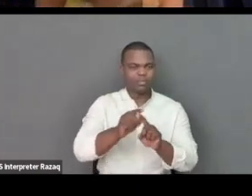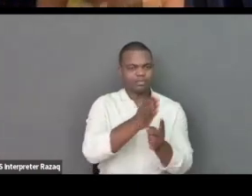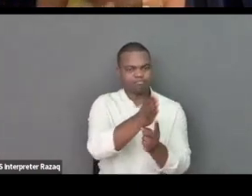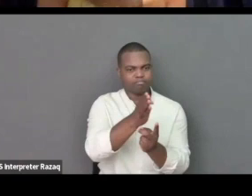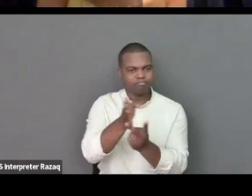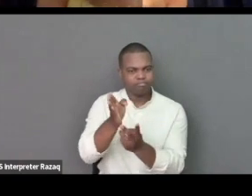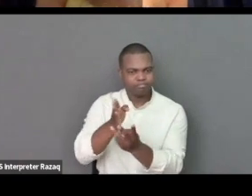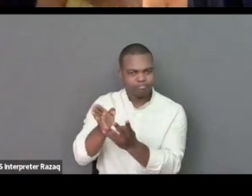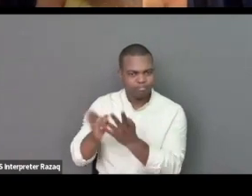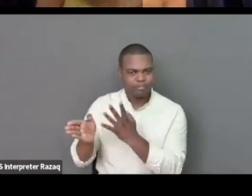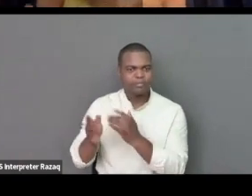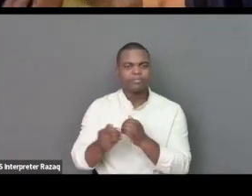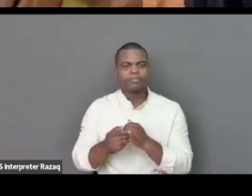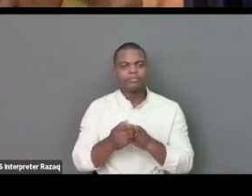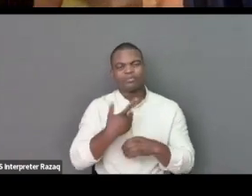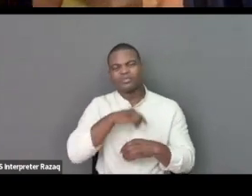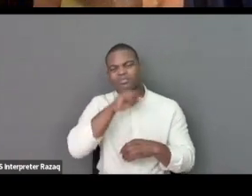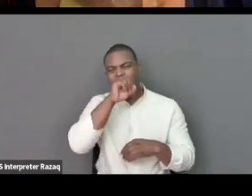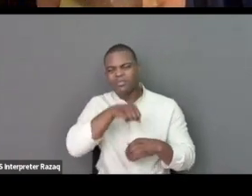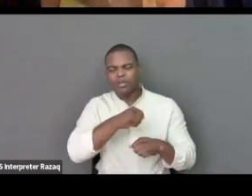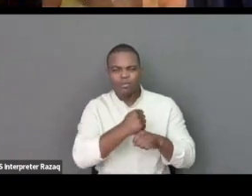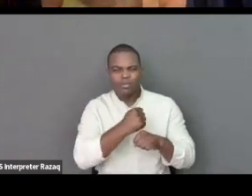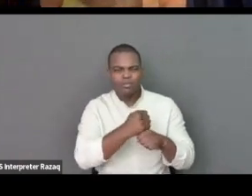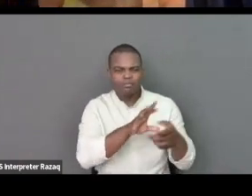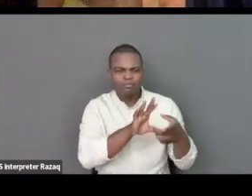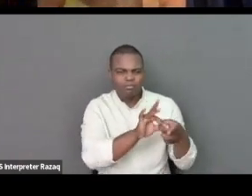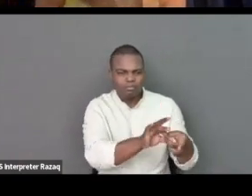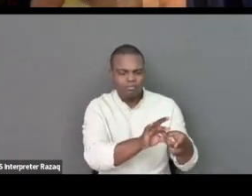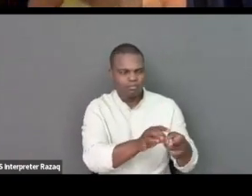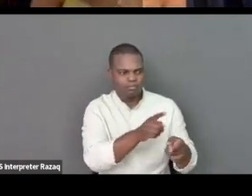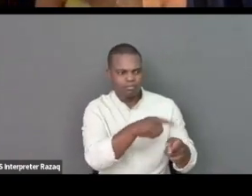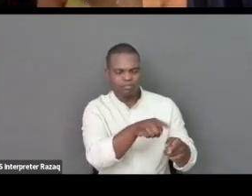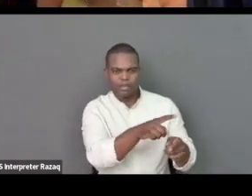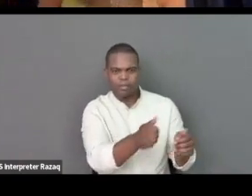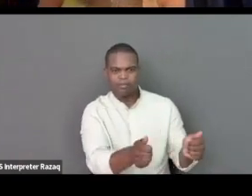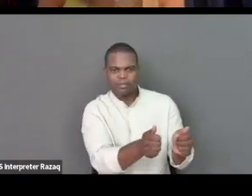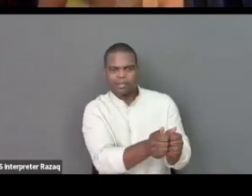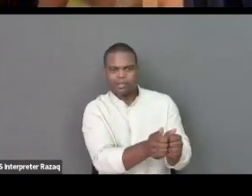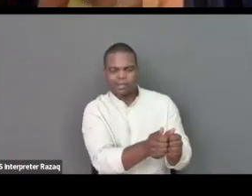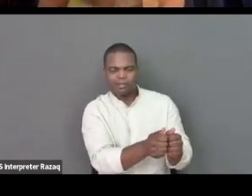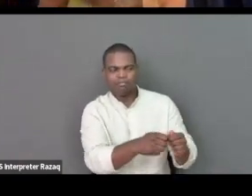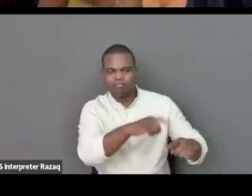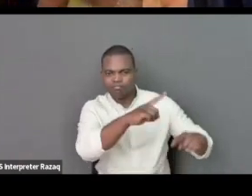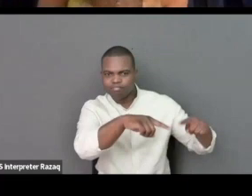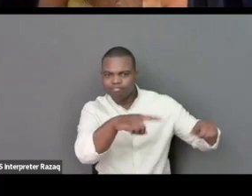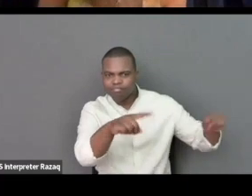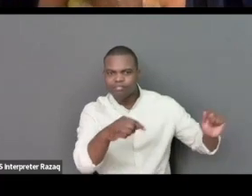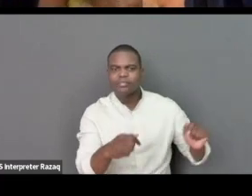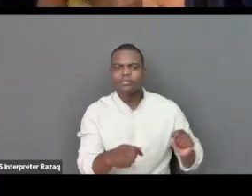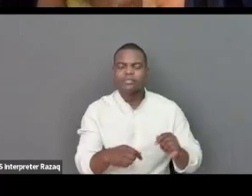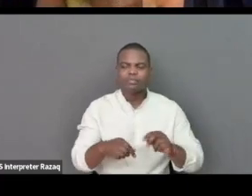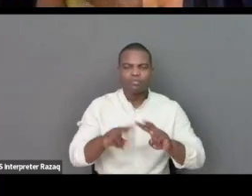stakeholders, so research and end user organizations and industry and public sector and so on, when all of these